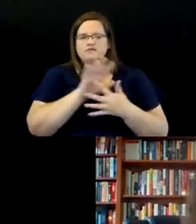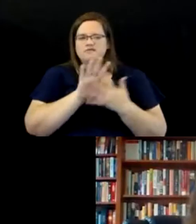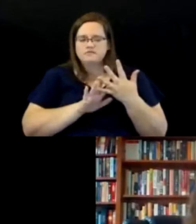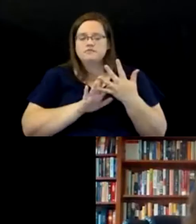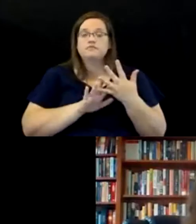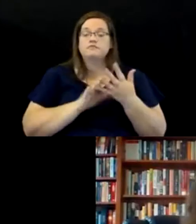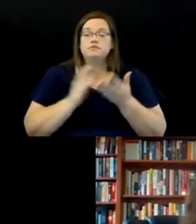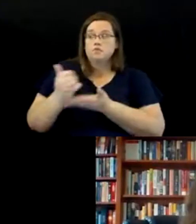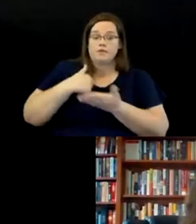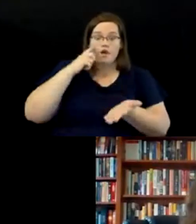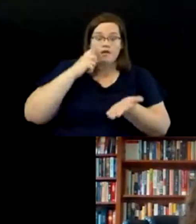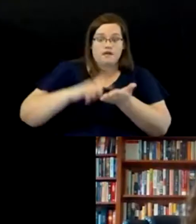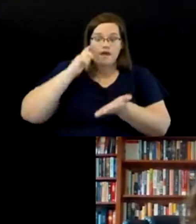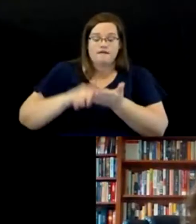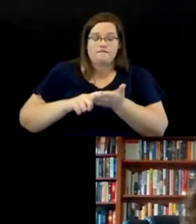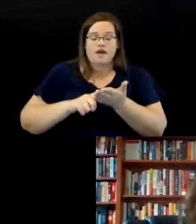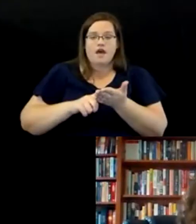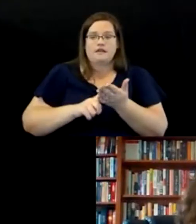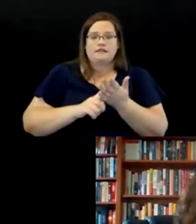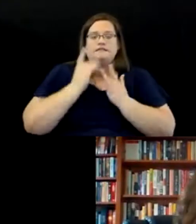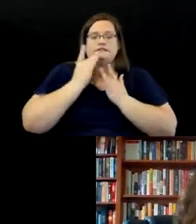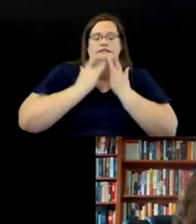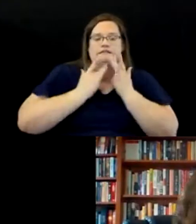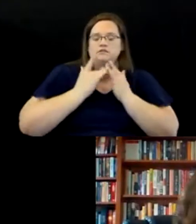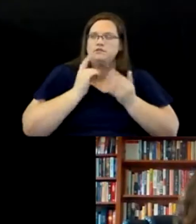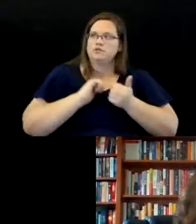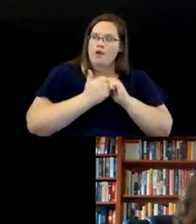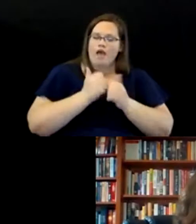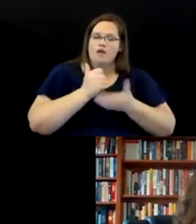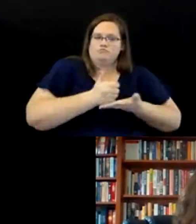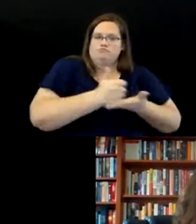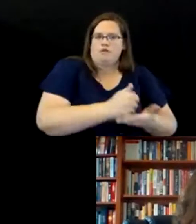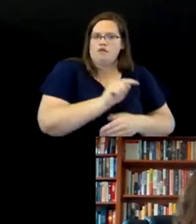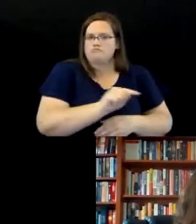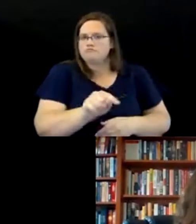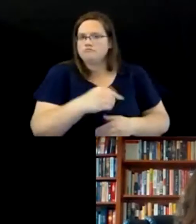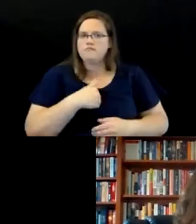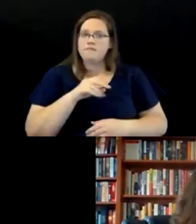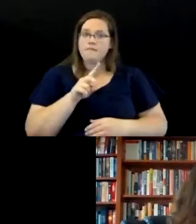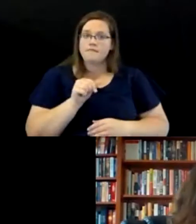gaps for specifically reaching Vermonters with disabilities, and I'm sure that we can get there together.